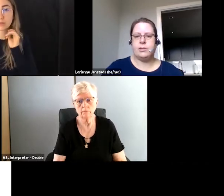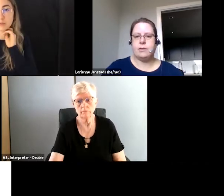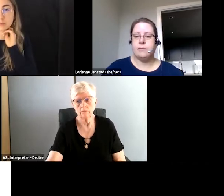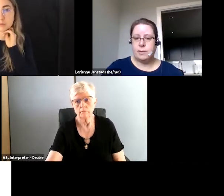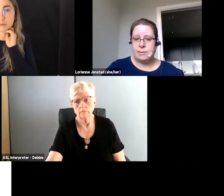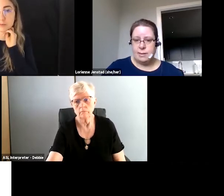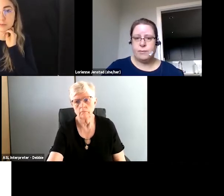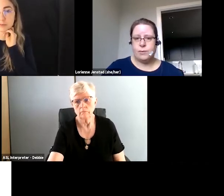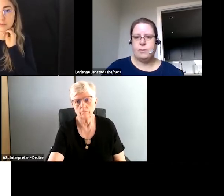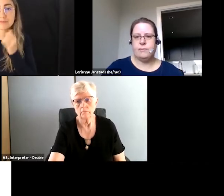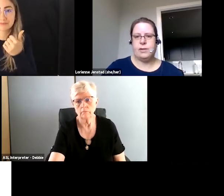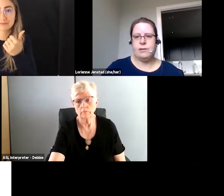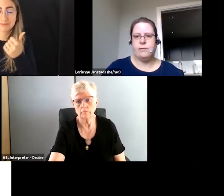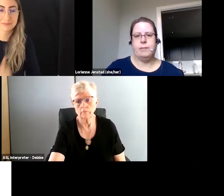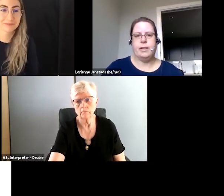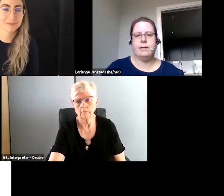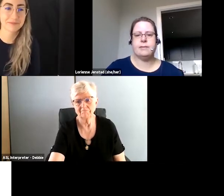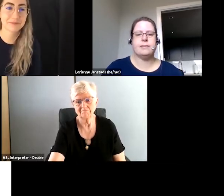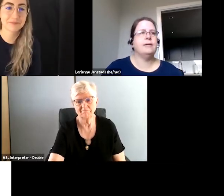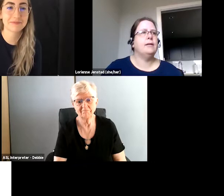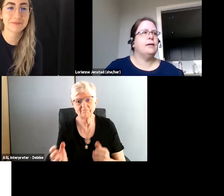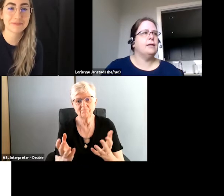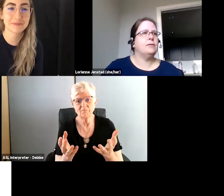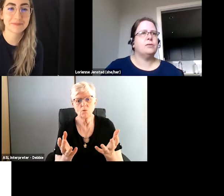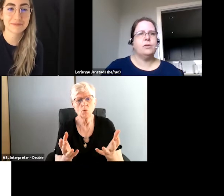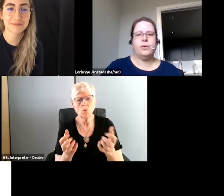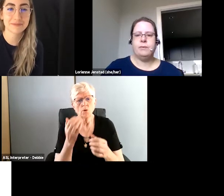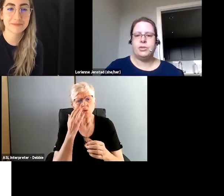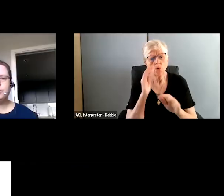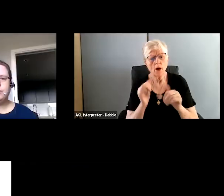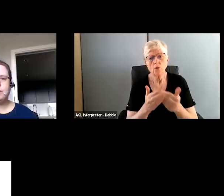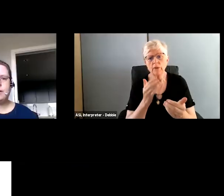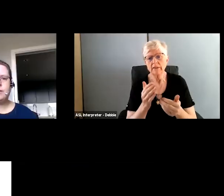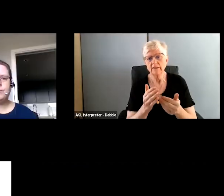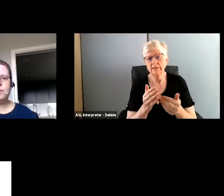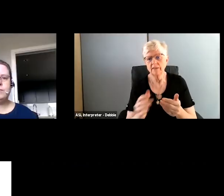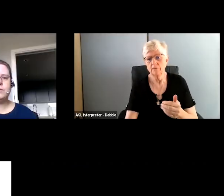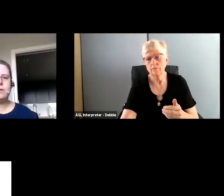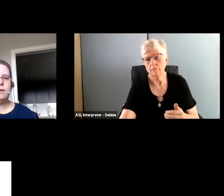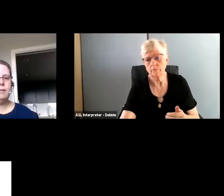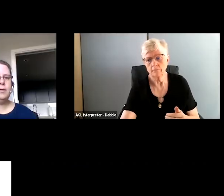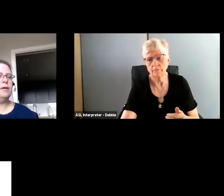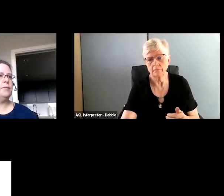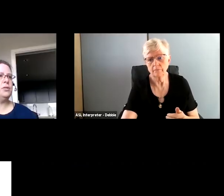INFORMATION RECEIVED THROUGH THESE INFORMATION RECEIVED THROUGH THESE VARIOUS FORMATS AND SO I VARIOUS FORMATS AND SO I WILL SHOW